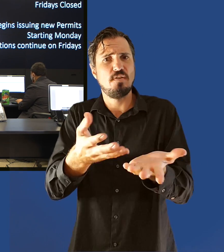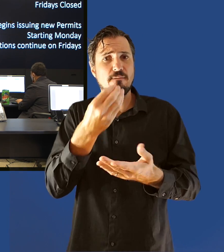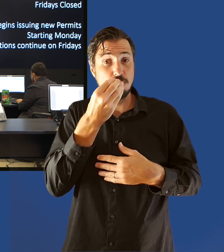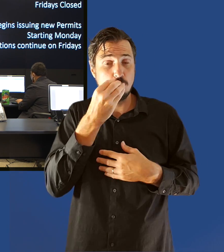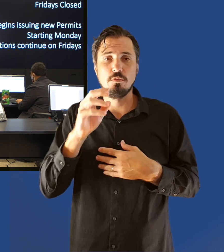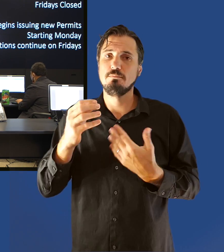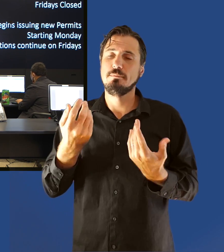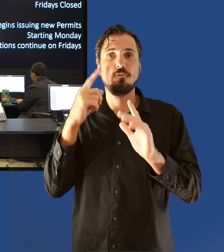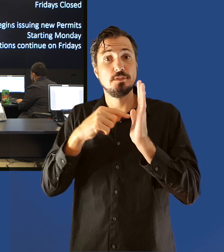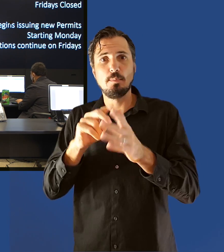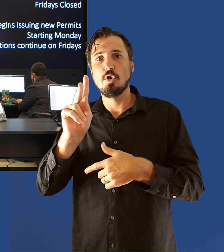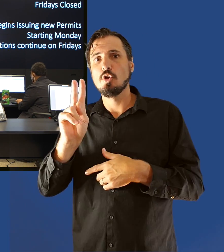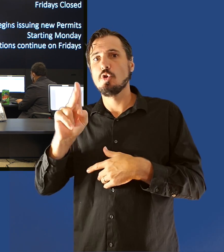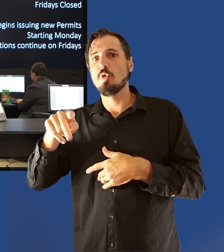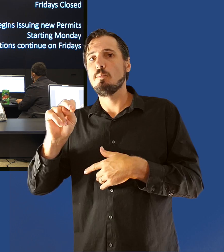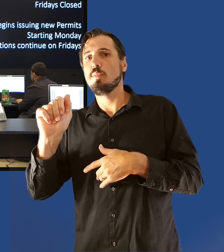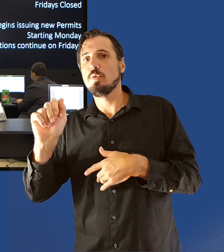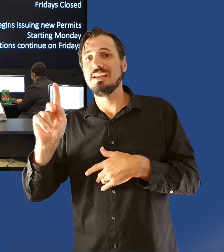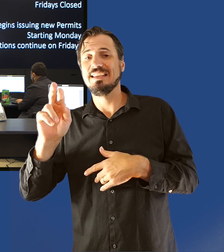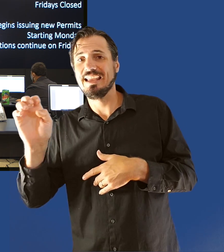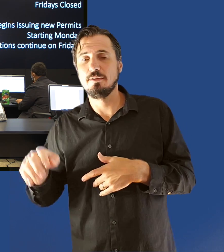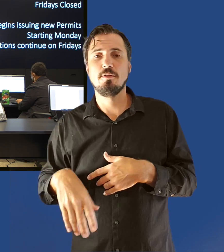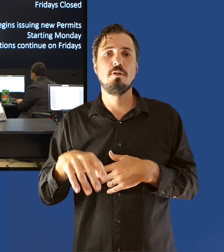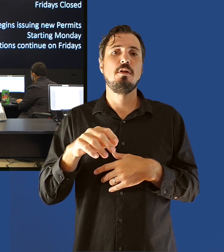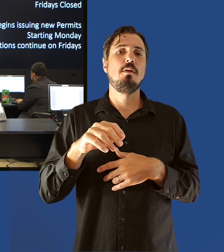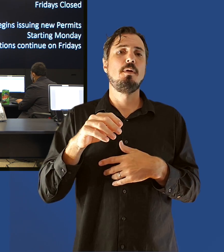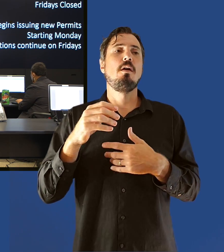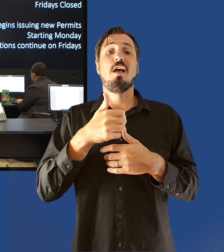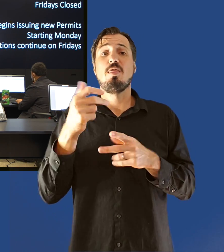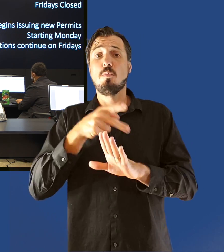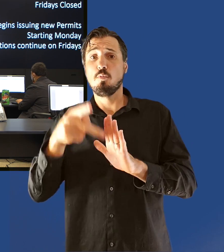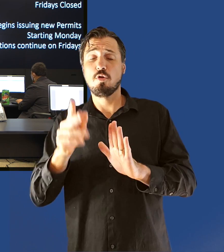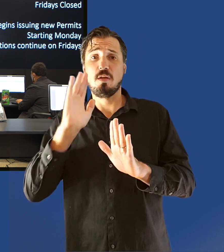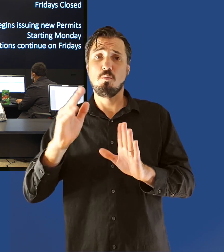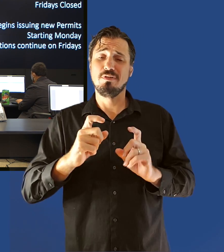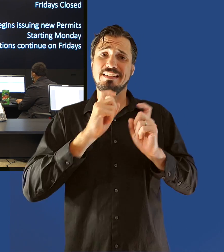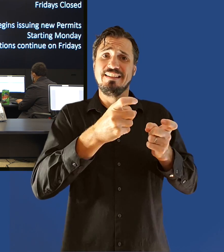produce delivery program and the E Ola Mau program to deliver fresh fish on the Westside.